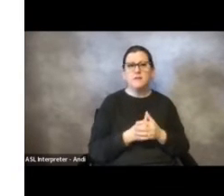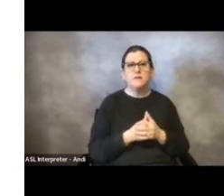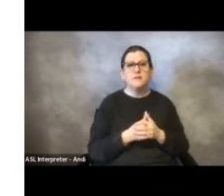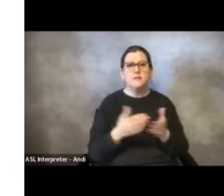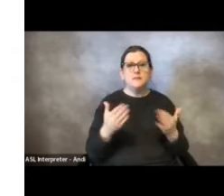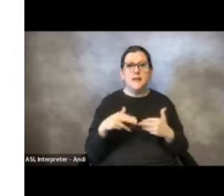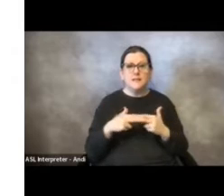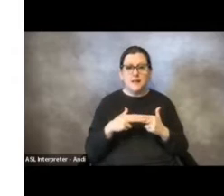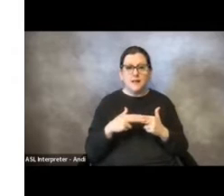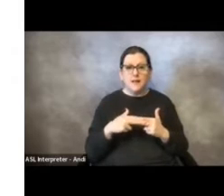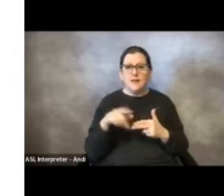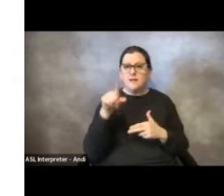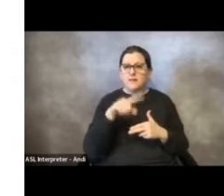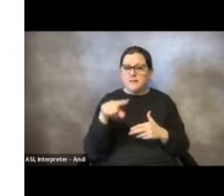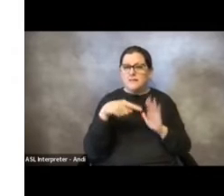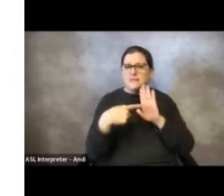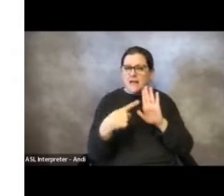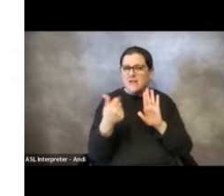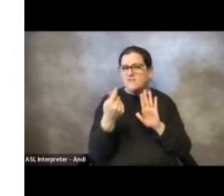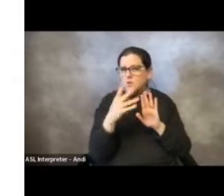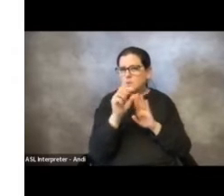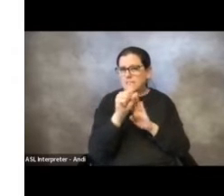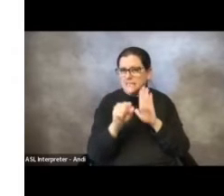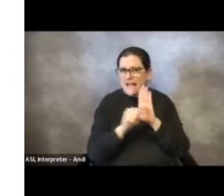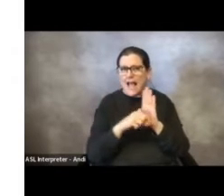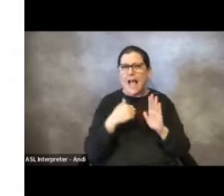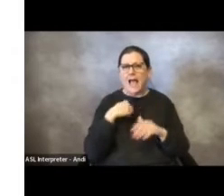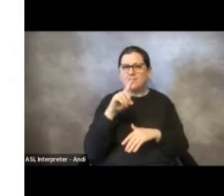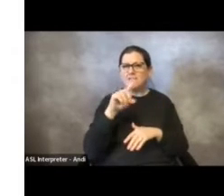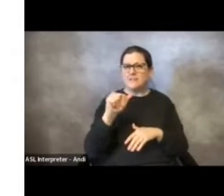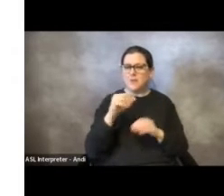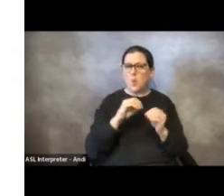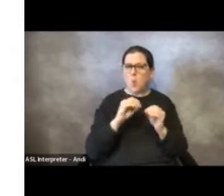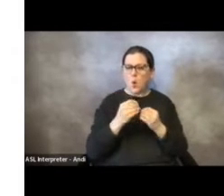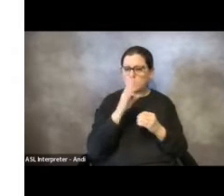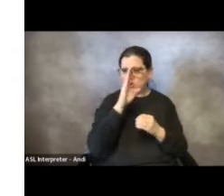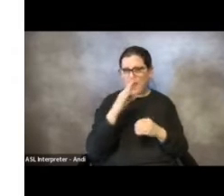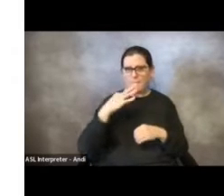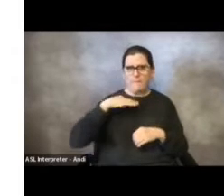So these are a sample of states where you have disability organizations directly benefiting from neuron door